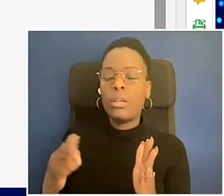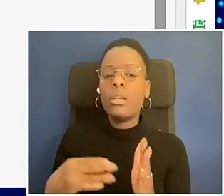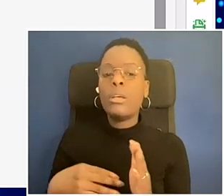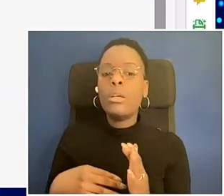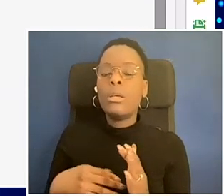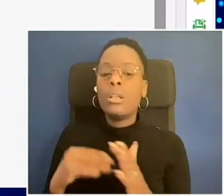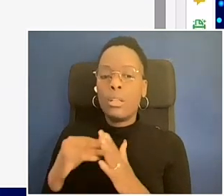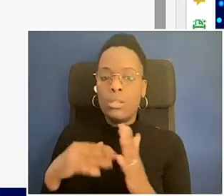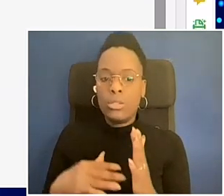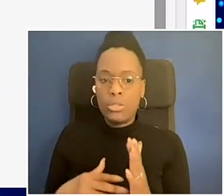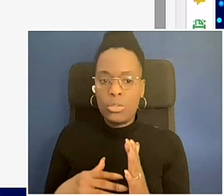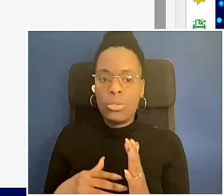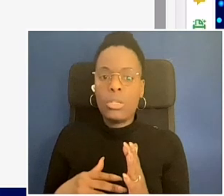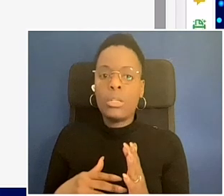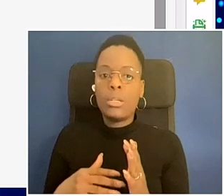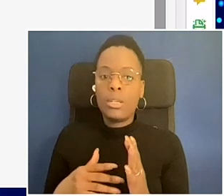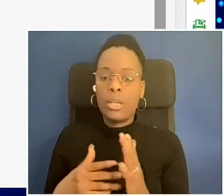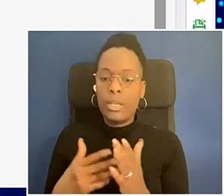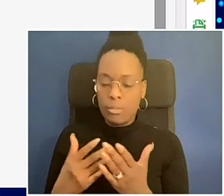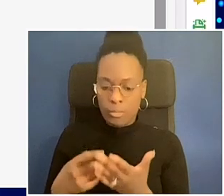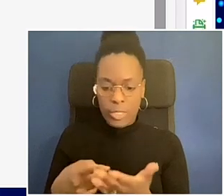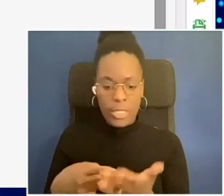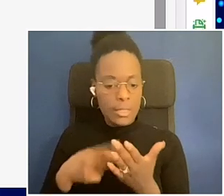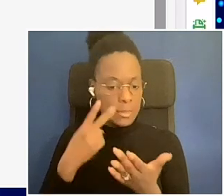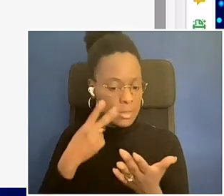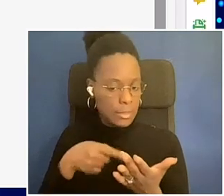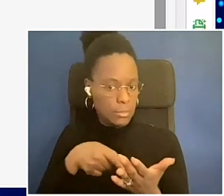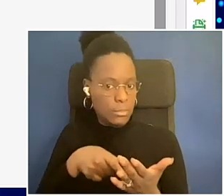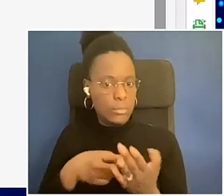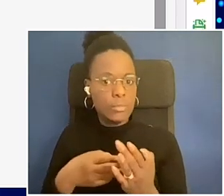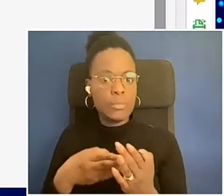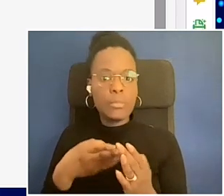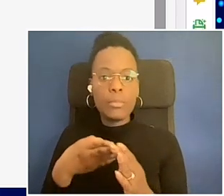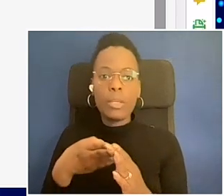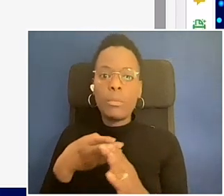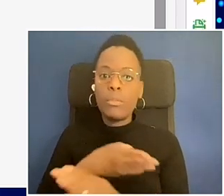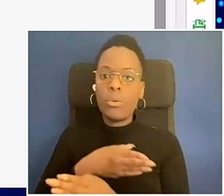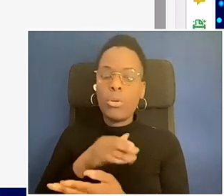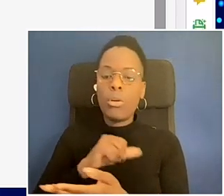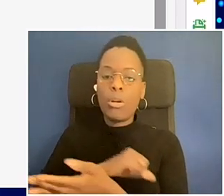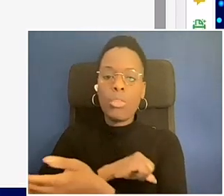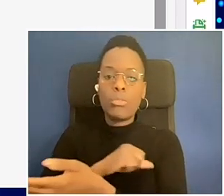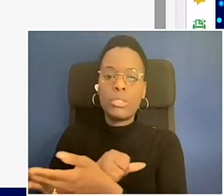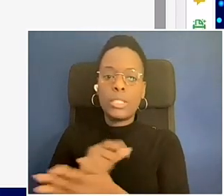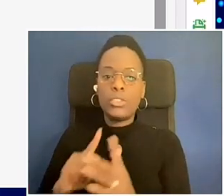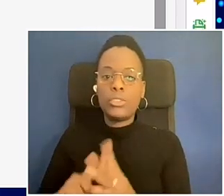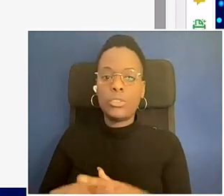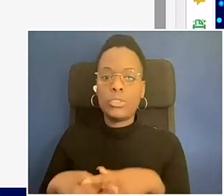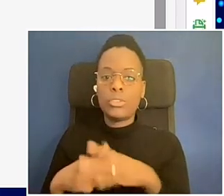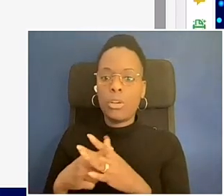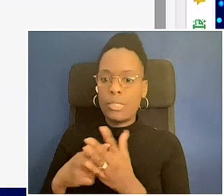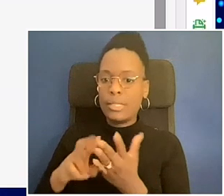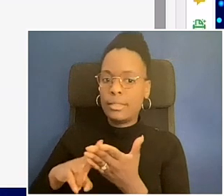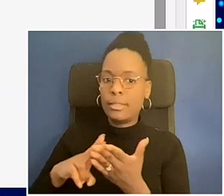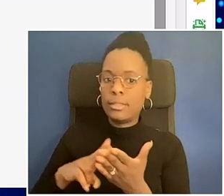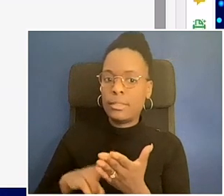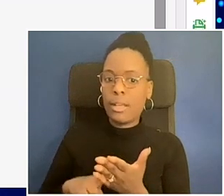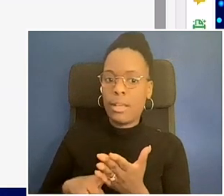being signed, and the student or parent chooses to purchase those books- those materials provided by the institution, and